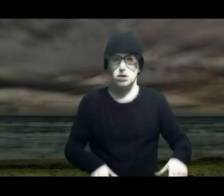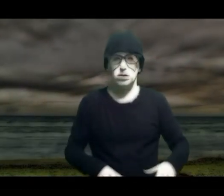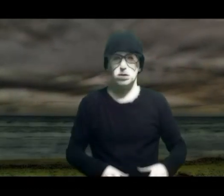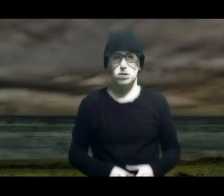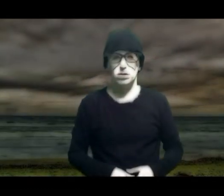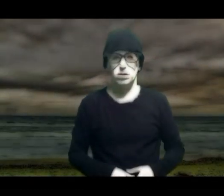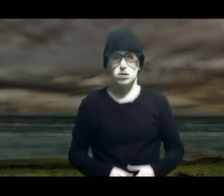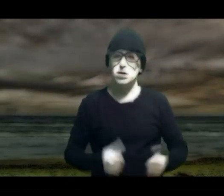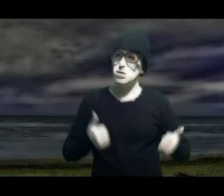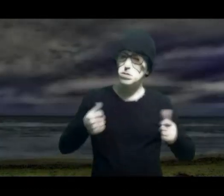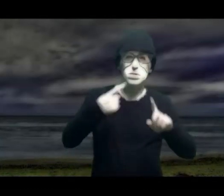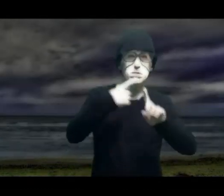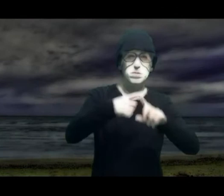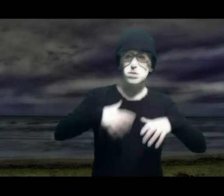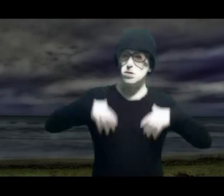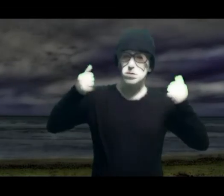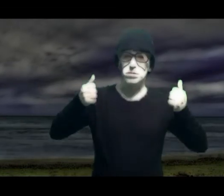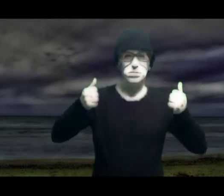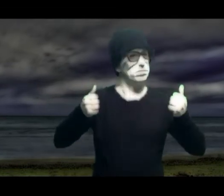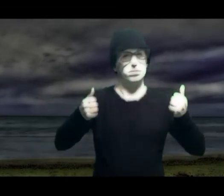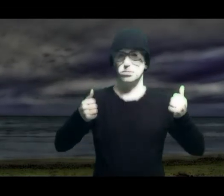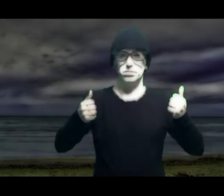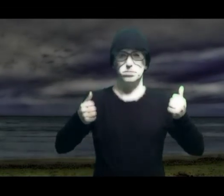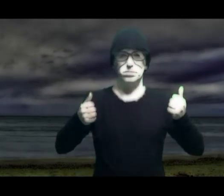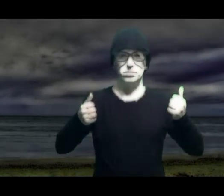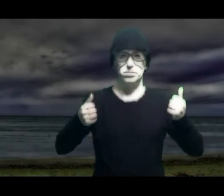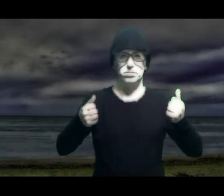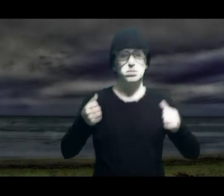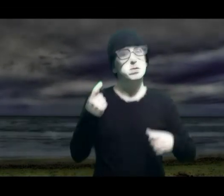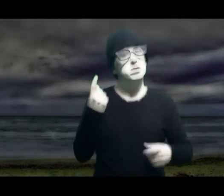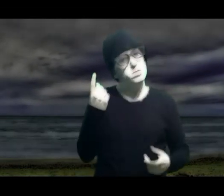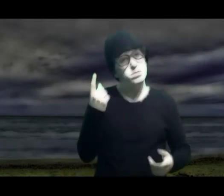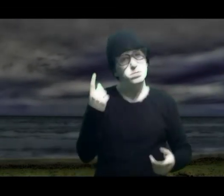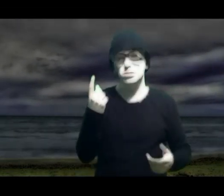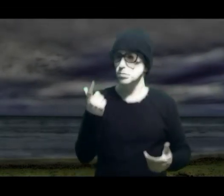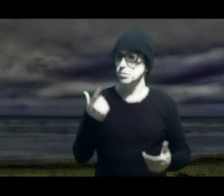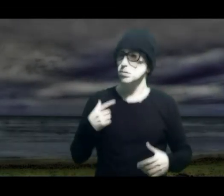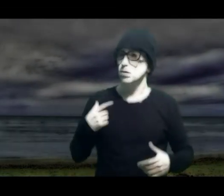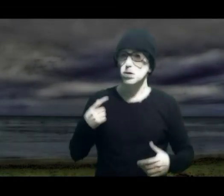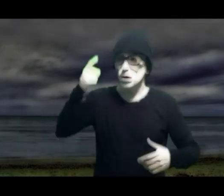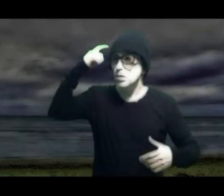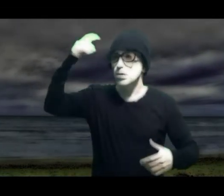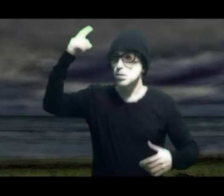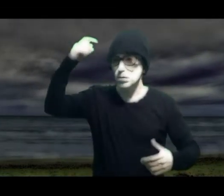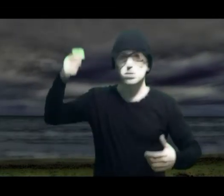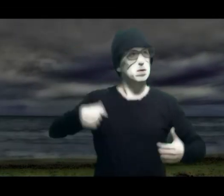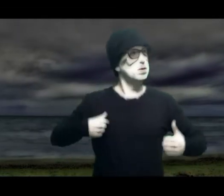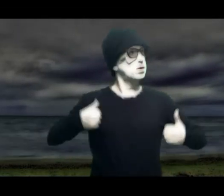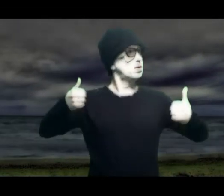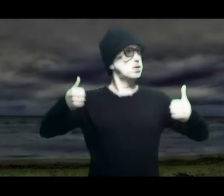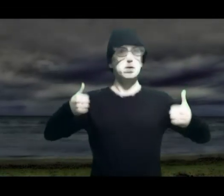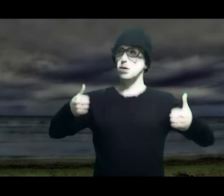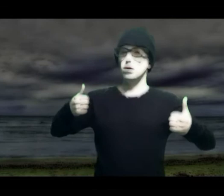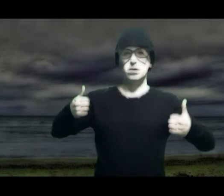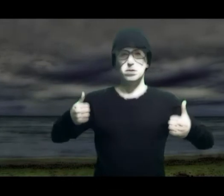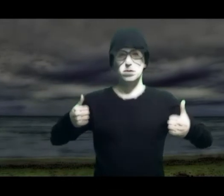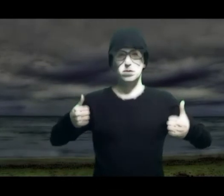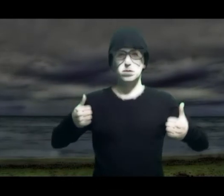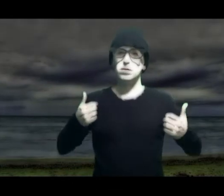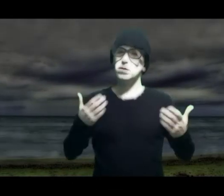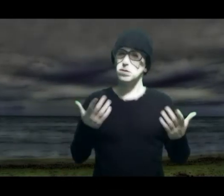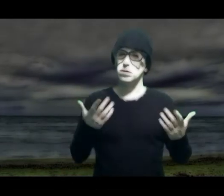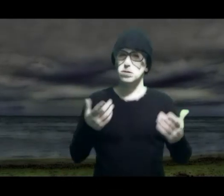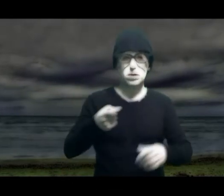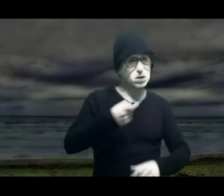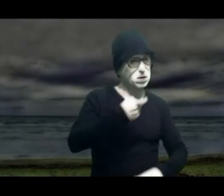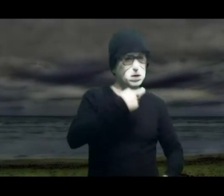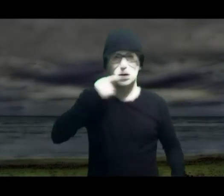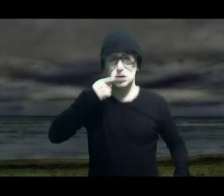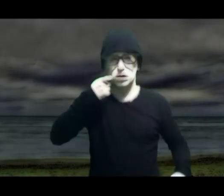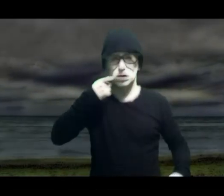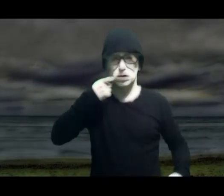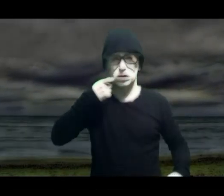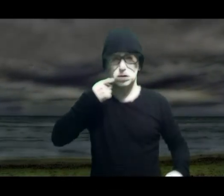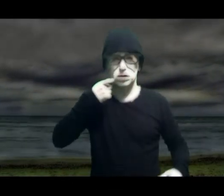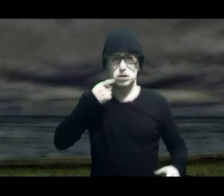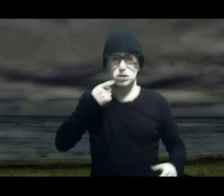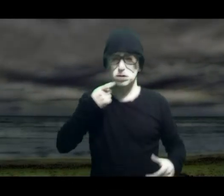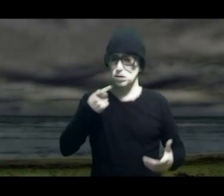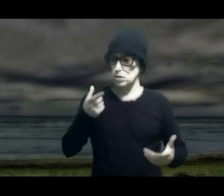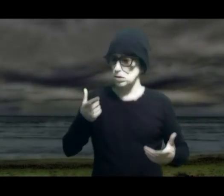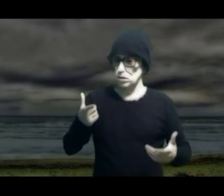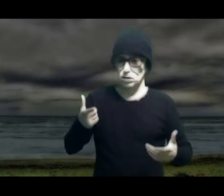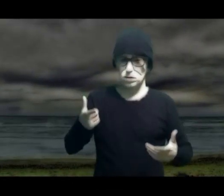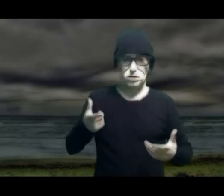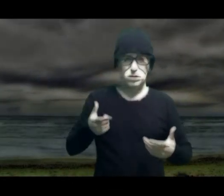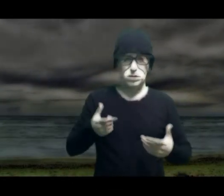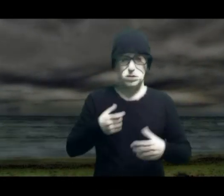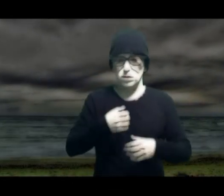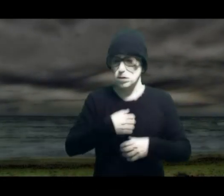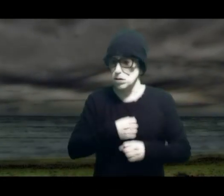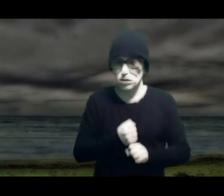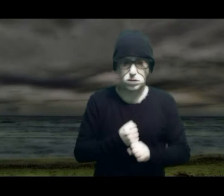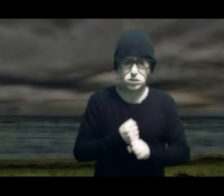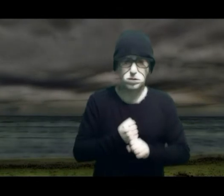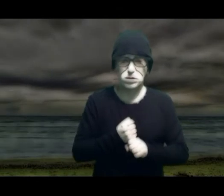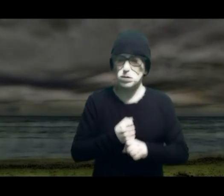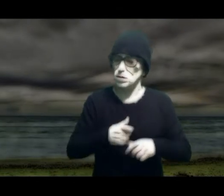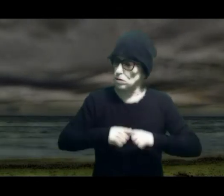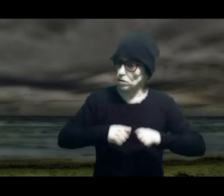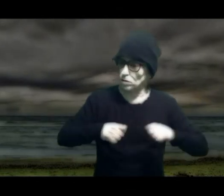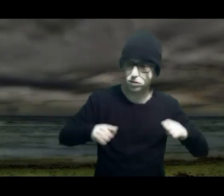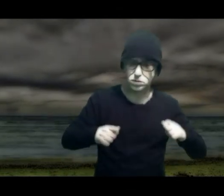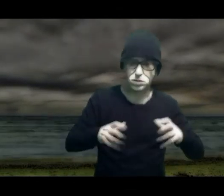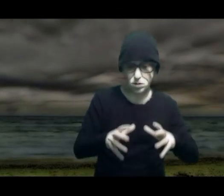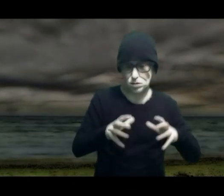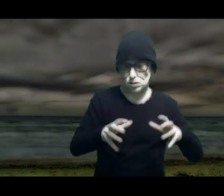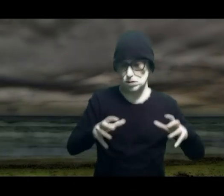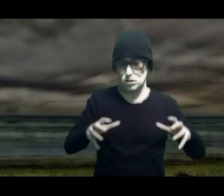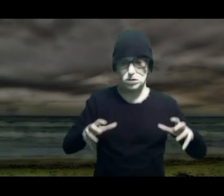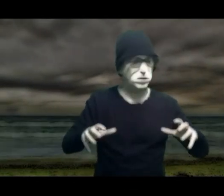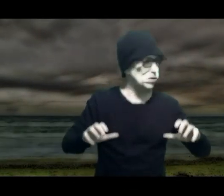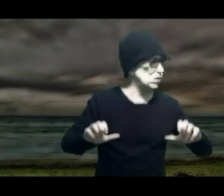They have NO positive effect on health other than placebo at best in the short term for those who believe in drugs are an answer for emotional problems. They create adddiction, cause, prolong and magnify emotional distress.